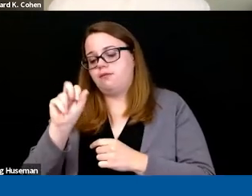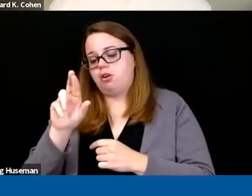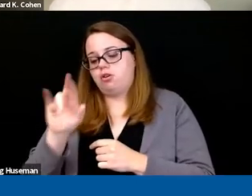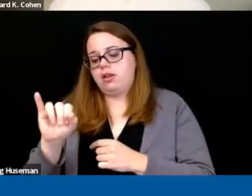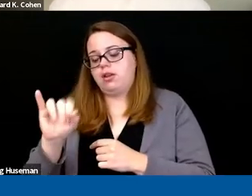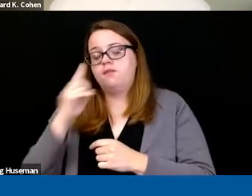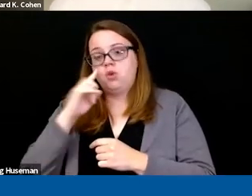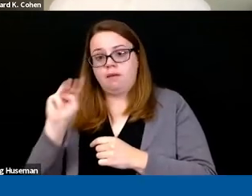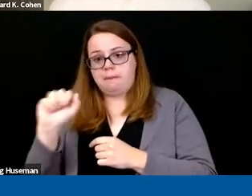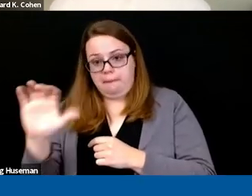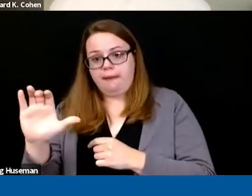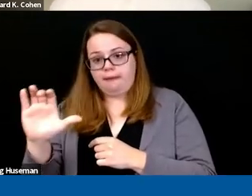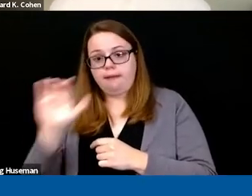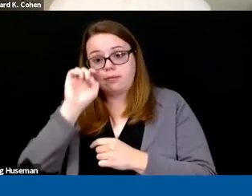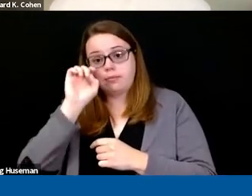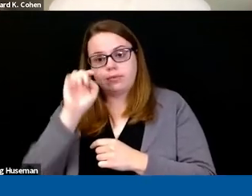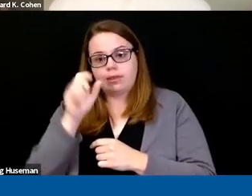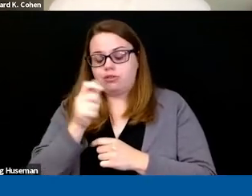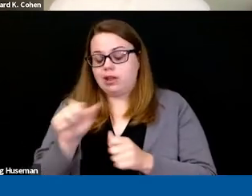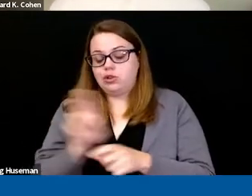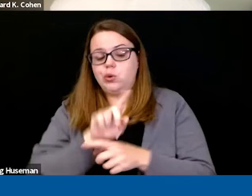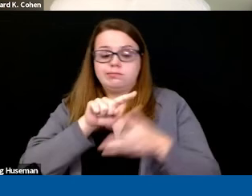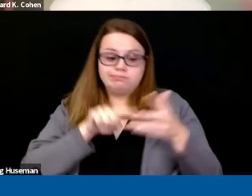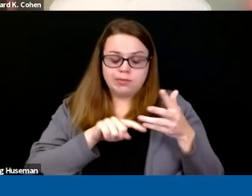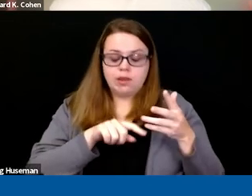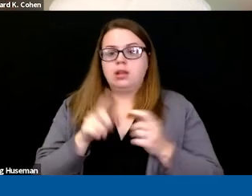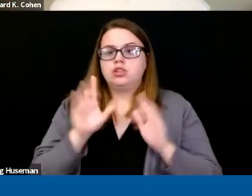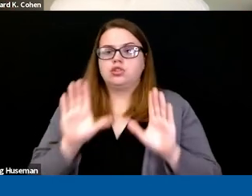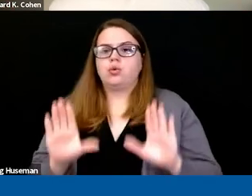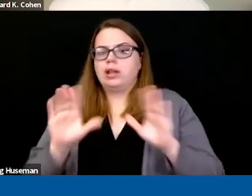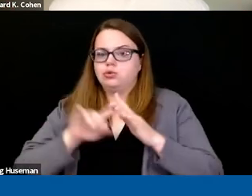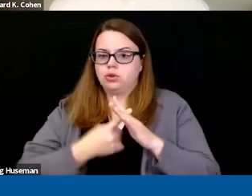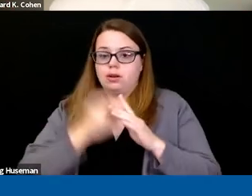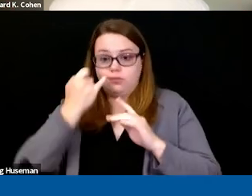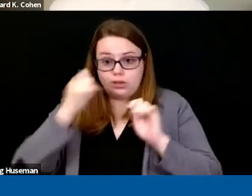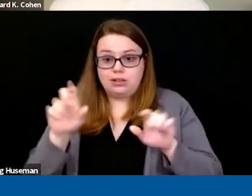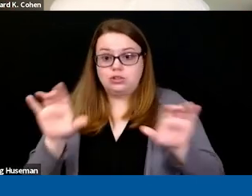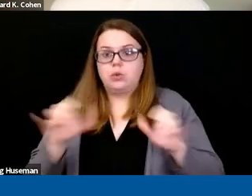any of those in combination is great to start. If you can do as many of those as possible, that's really the best thing.